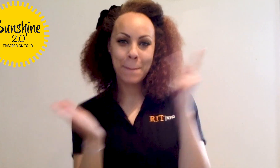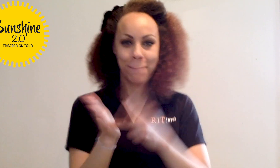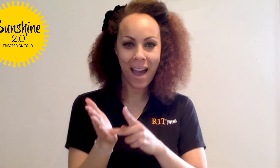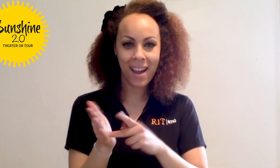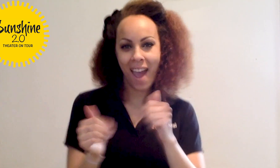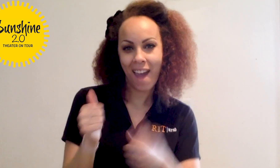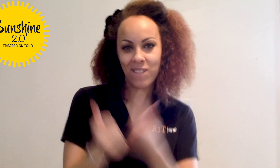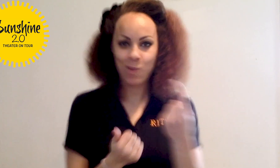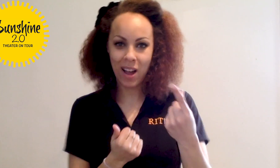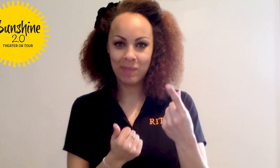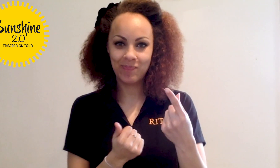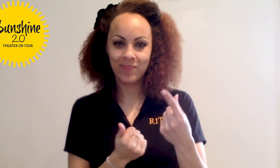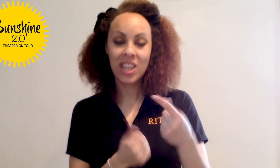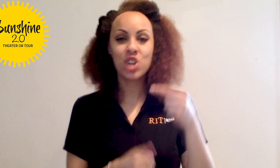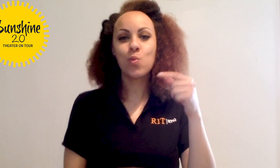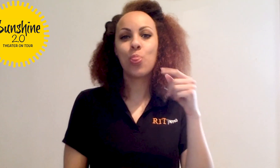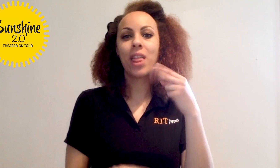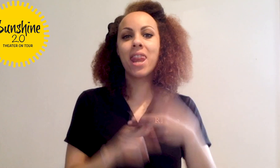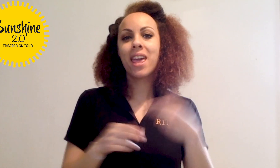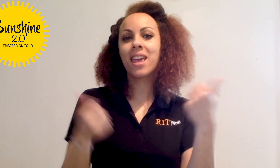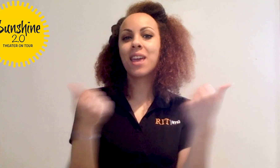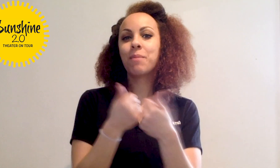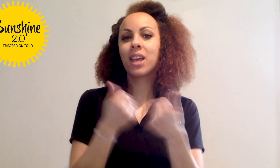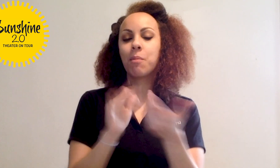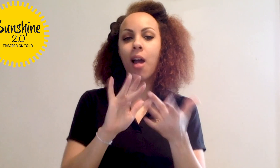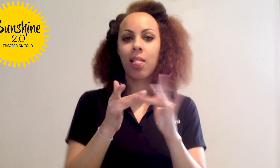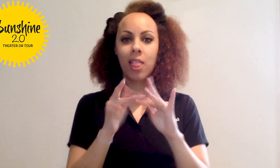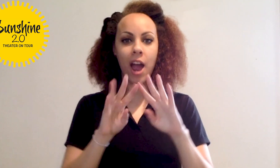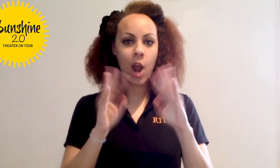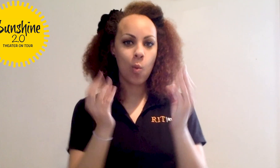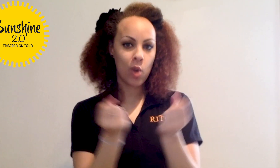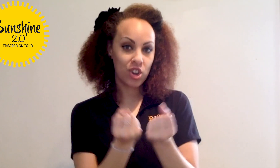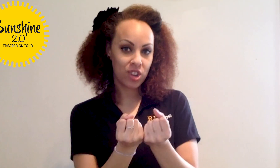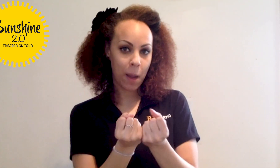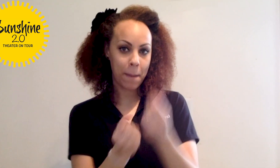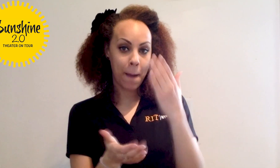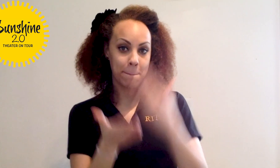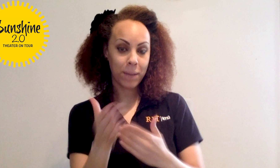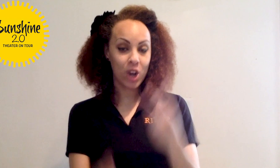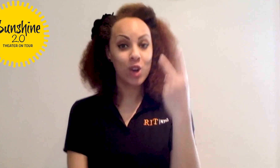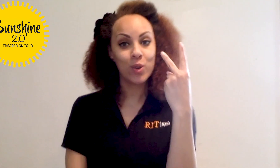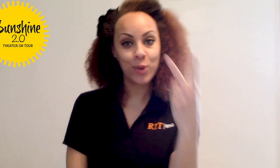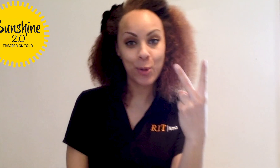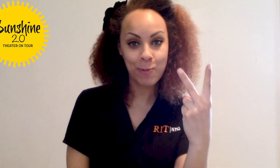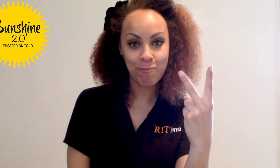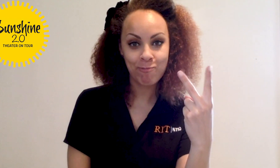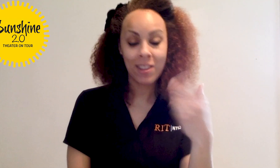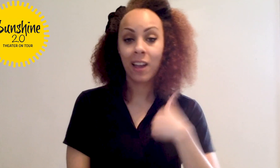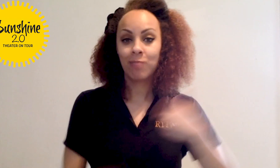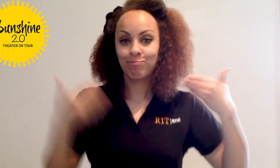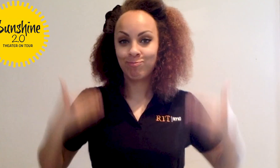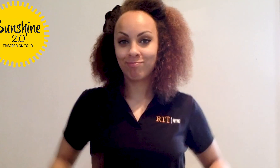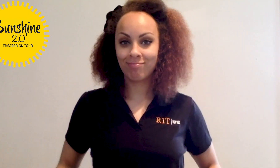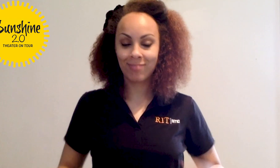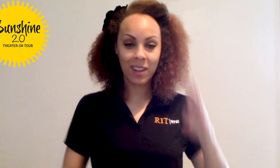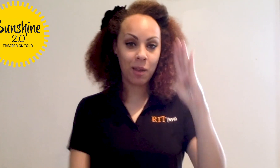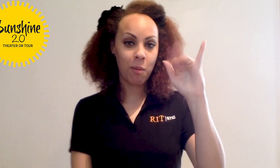Hello, and welcome back everyone, to the Name Game Online Workshop Part Two.